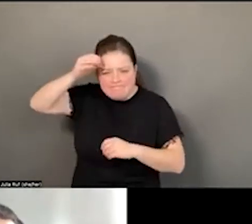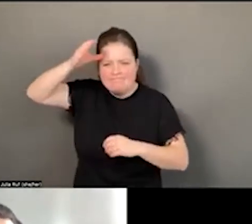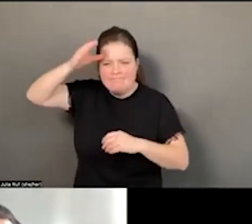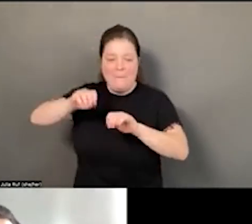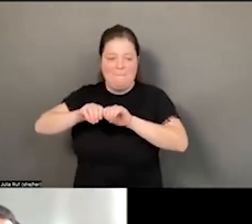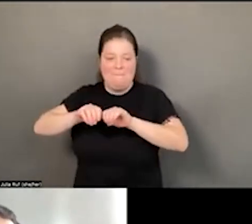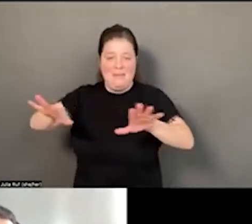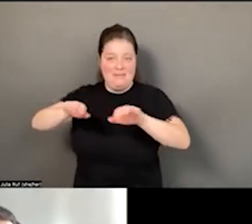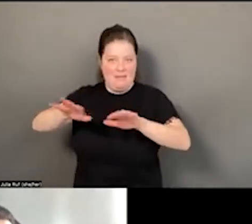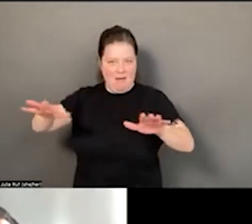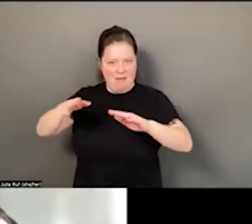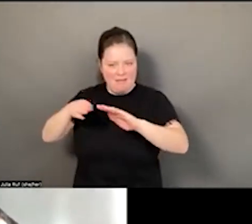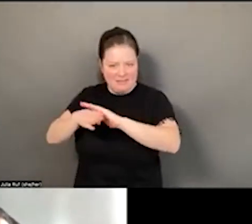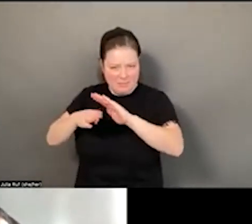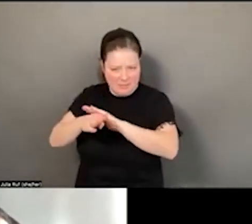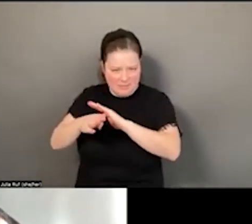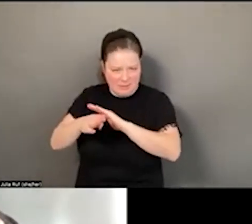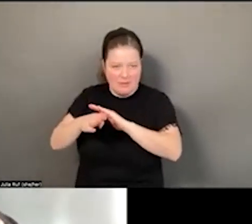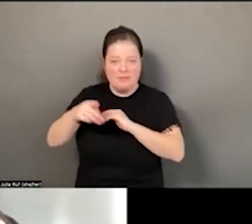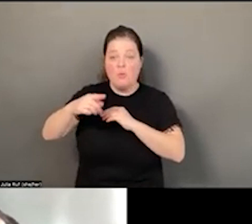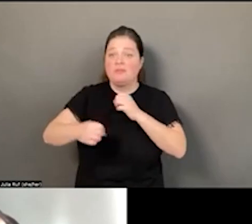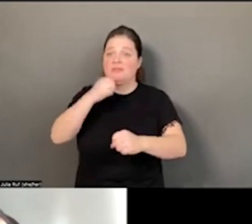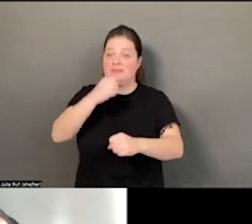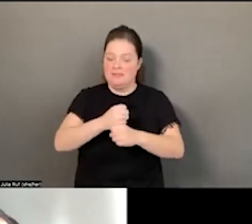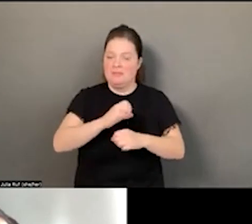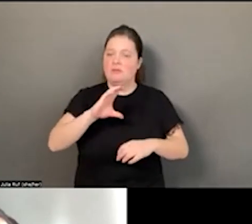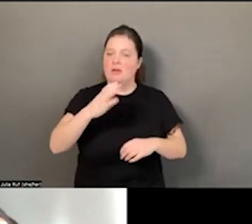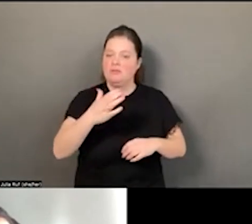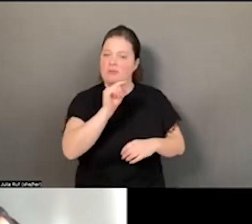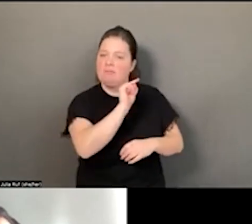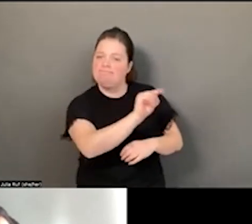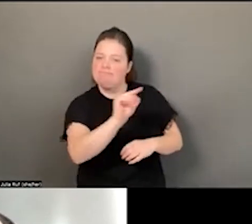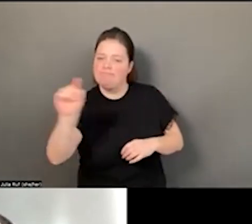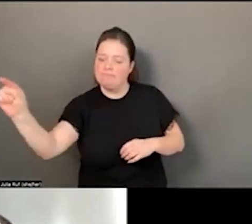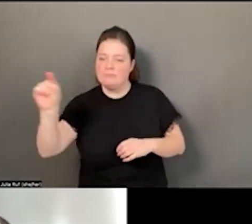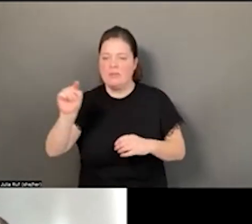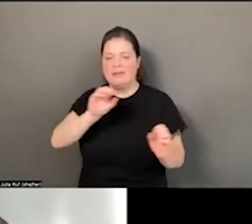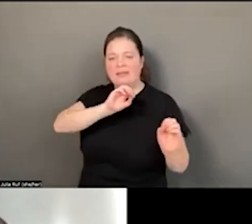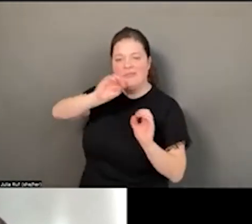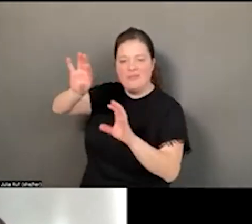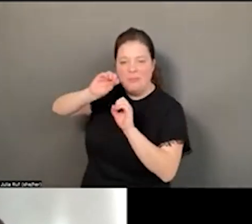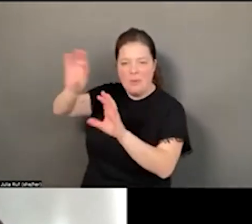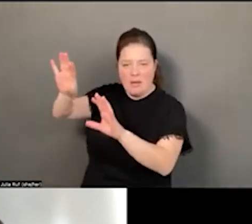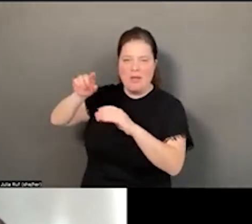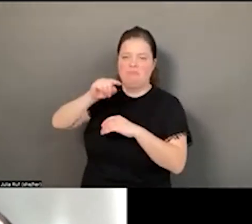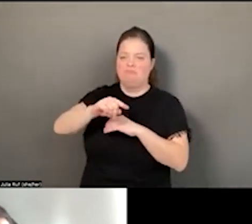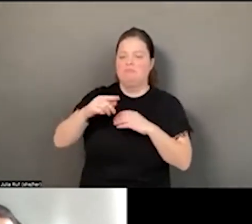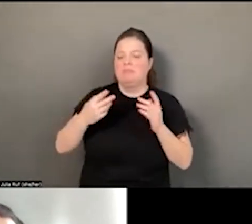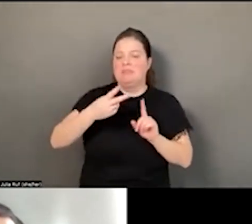they should have reported how they ensure that TV channels or video